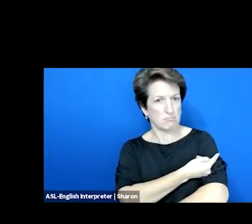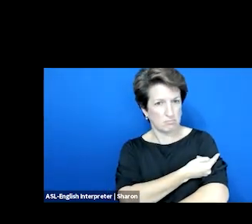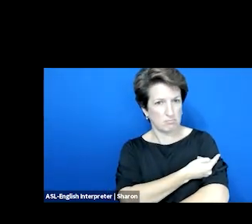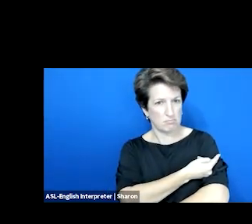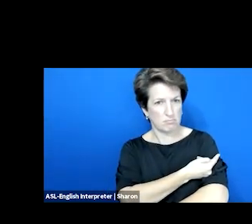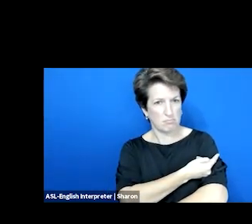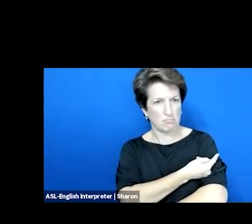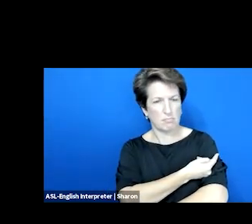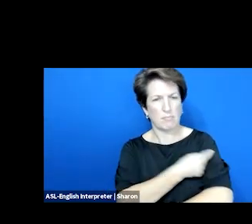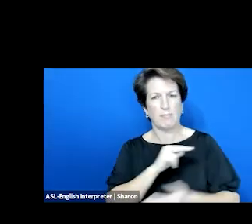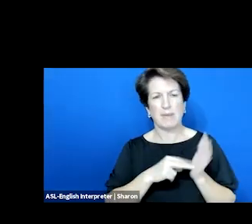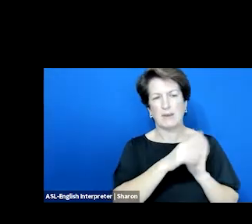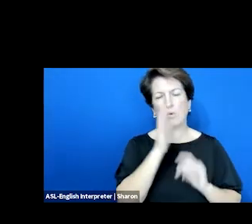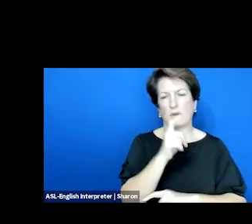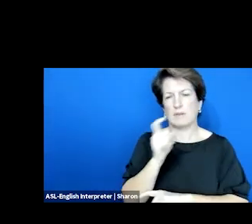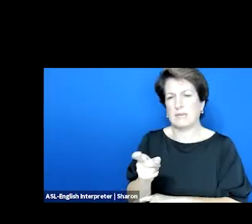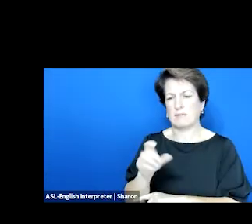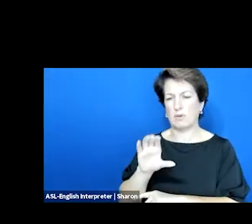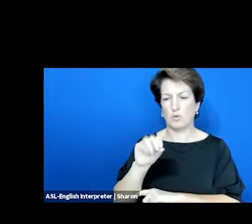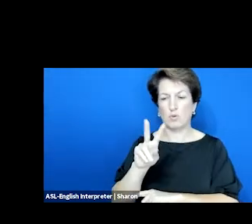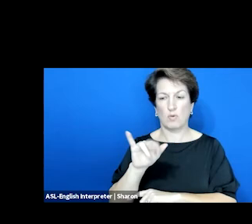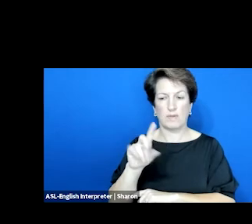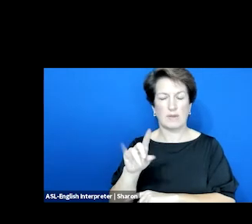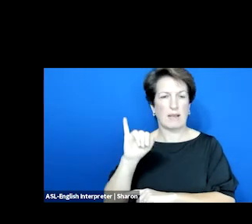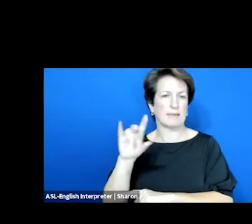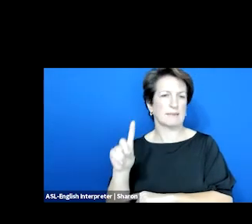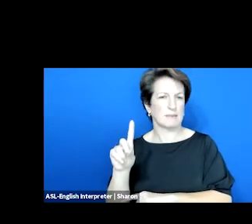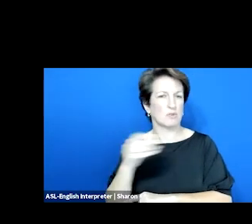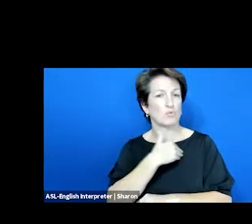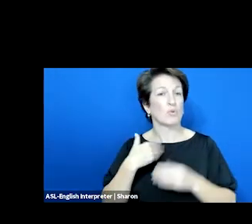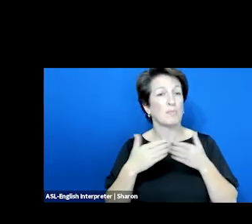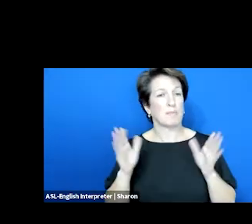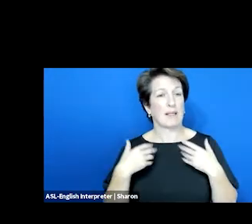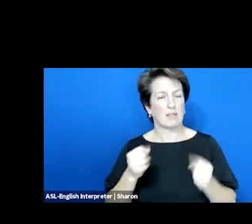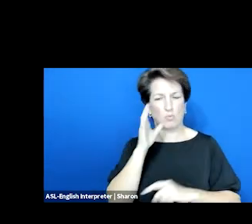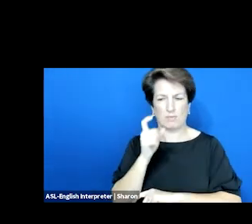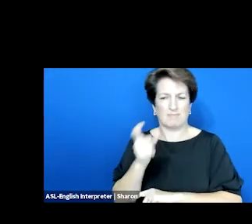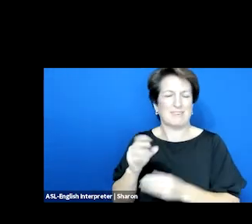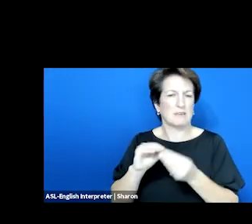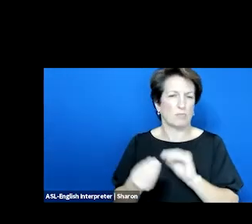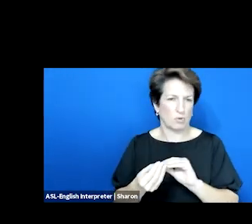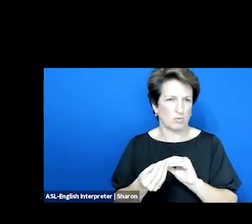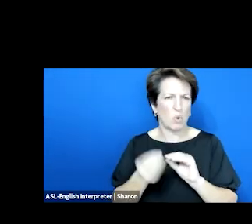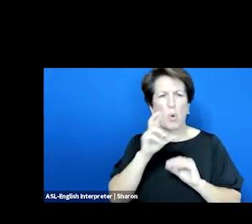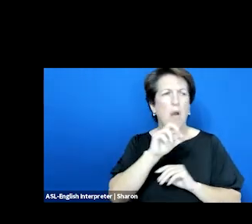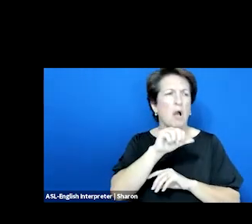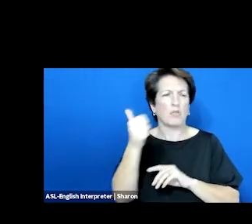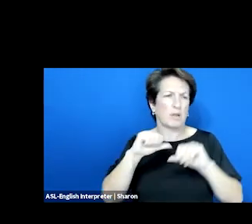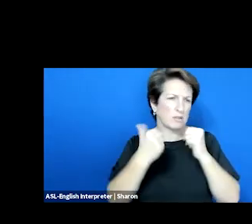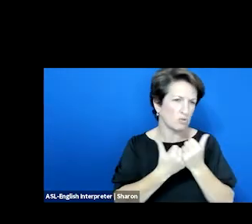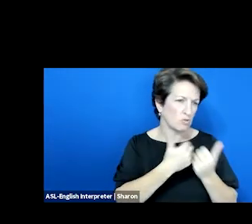So that I can have multiple